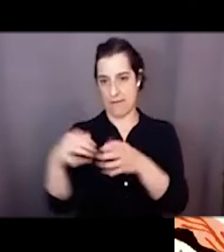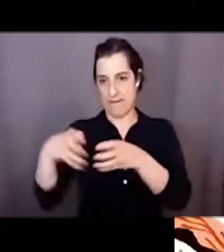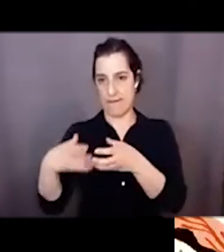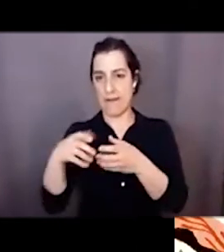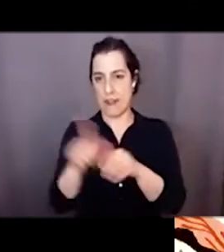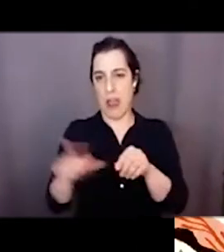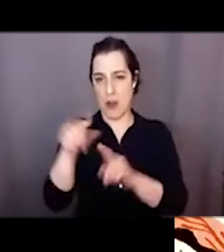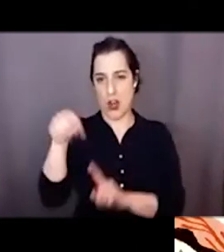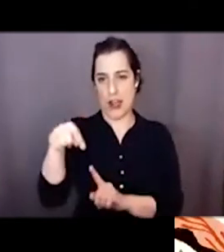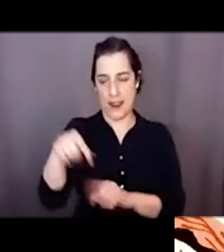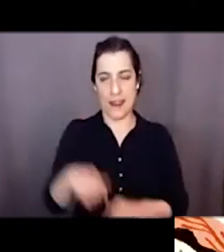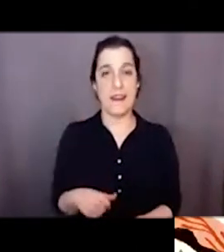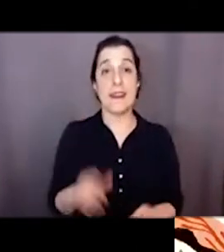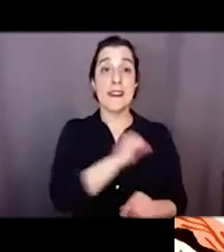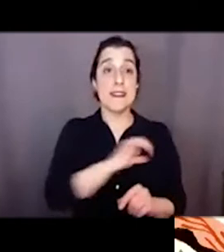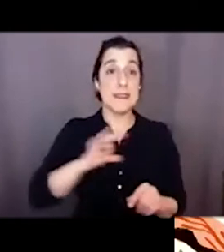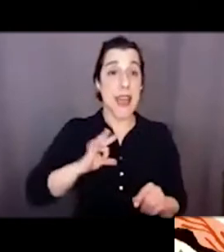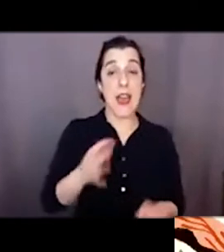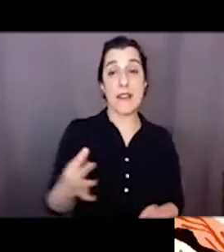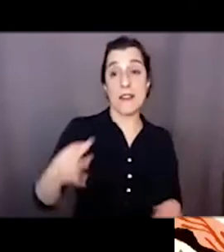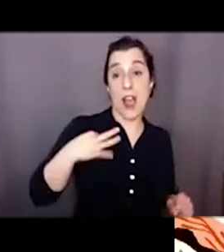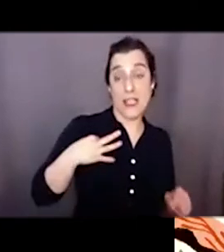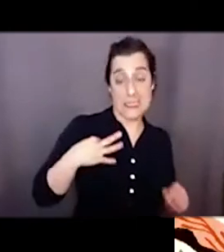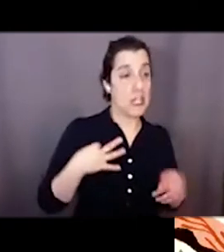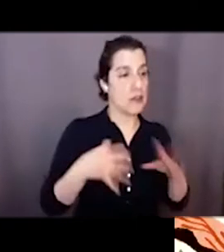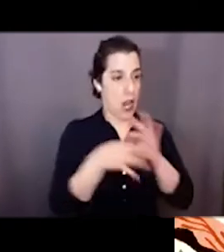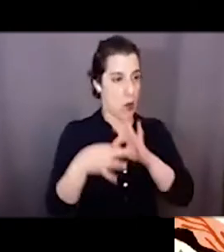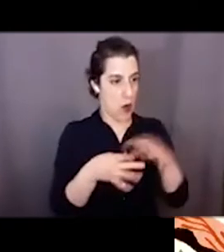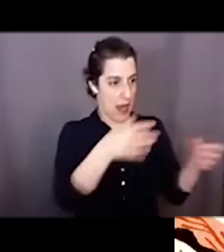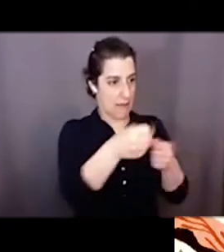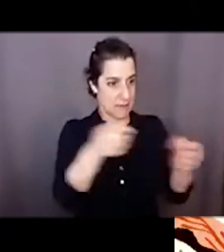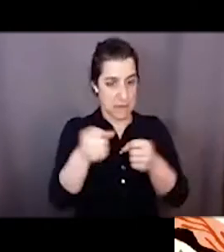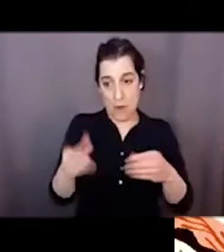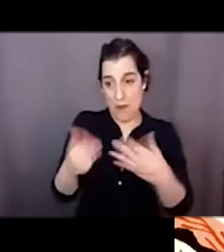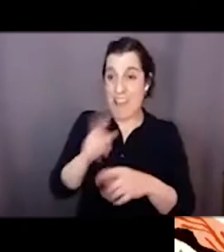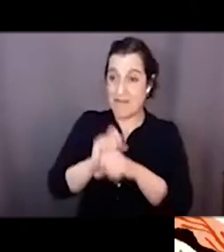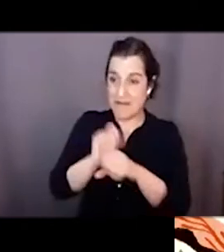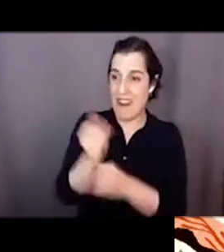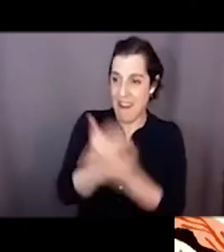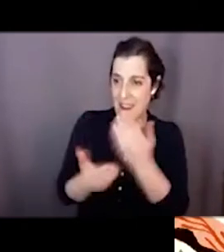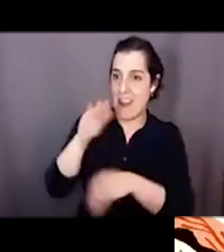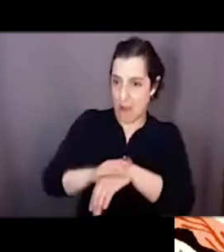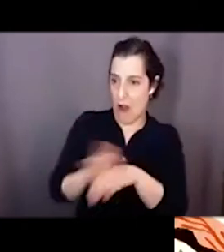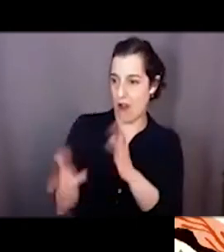staff and volunteers to provide very hands on technology education for some of the new Yorkers who need it most.